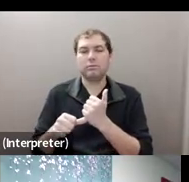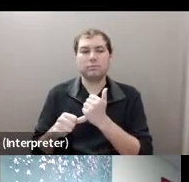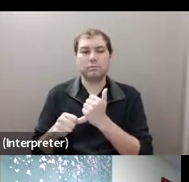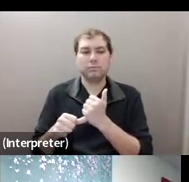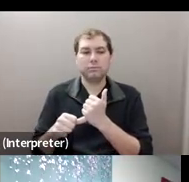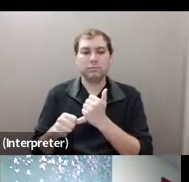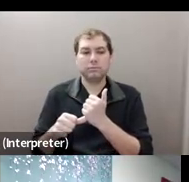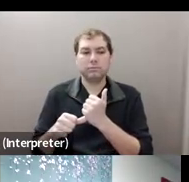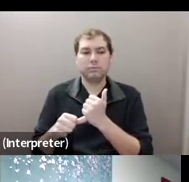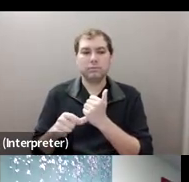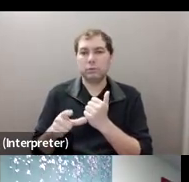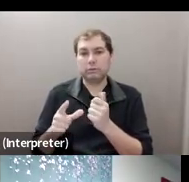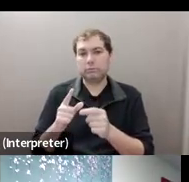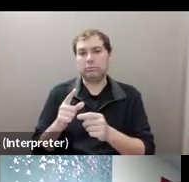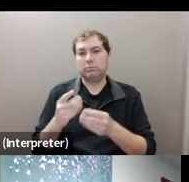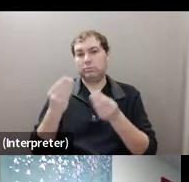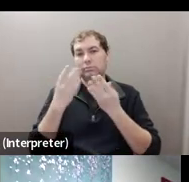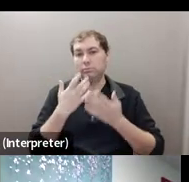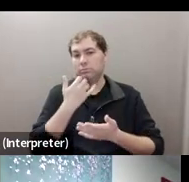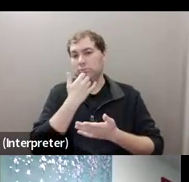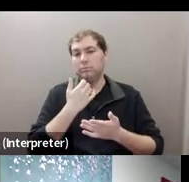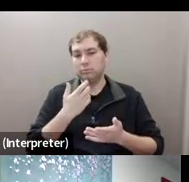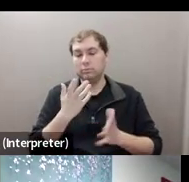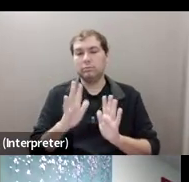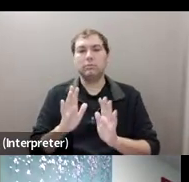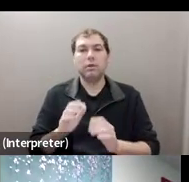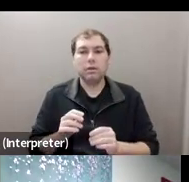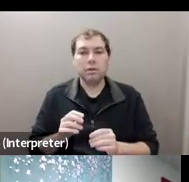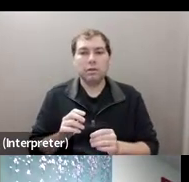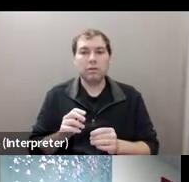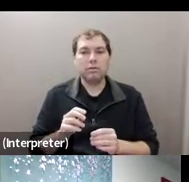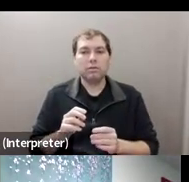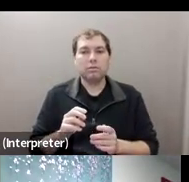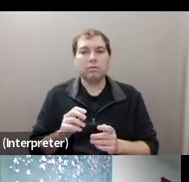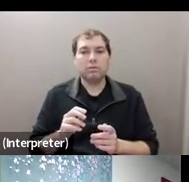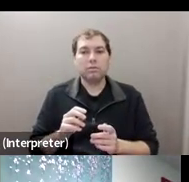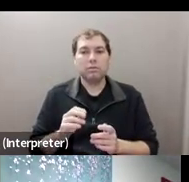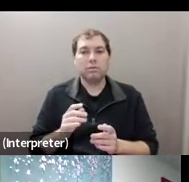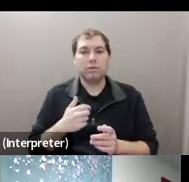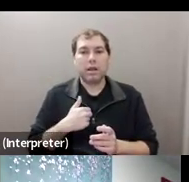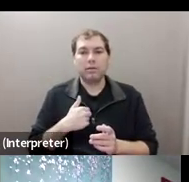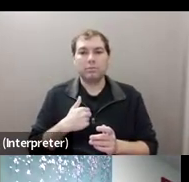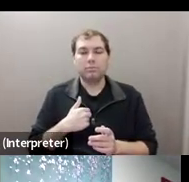17036717673: can correct me if I'm wrong. But I 17036717673: absolutely